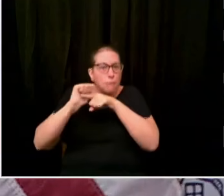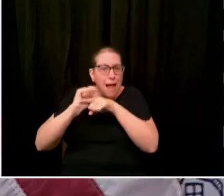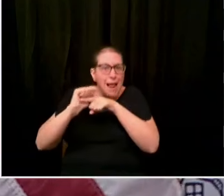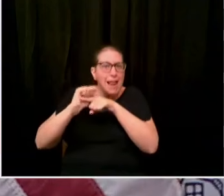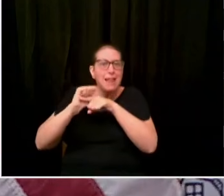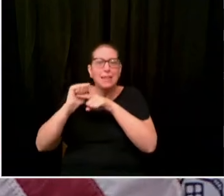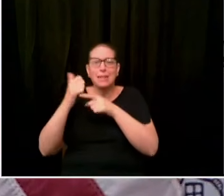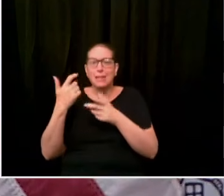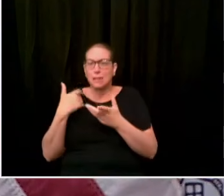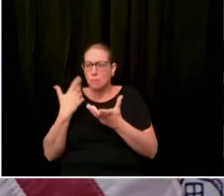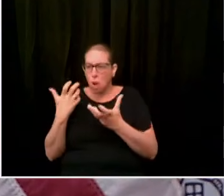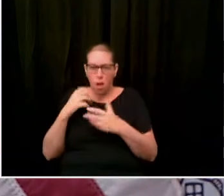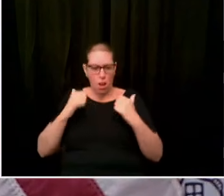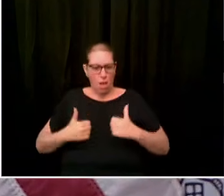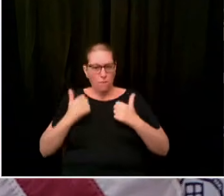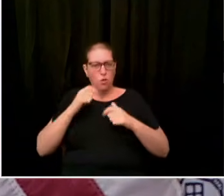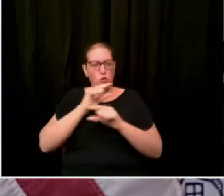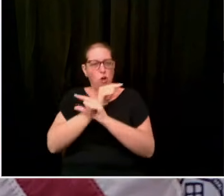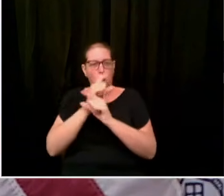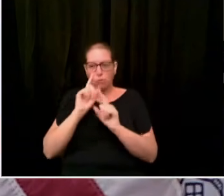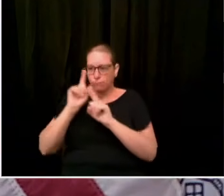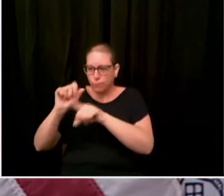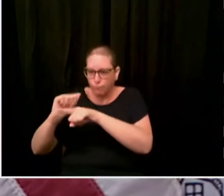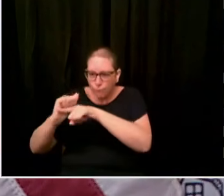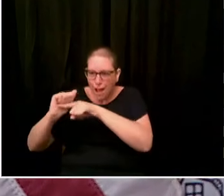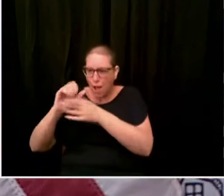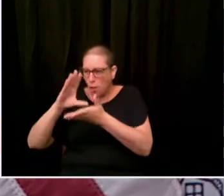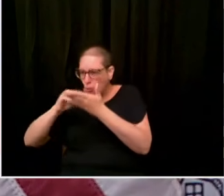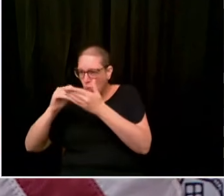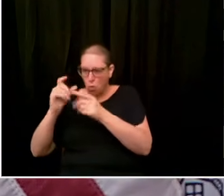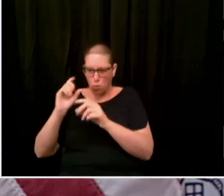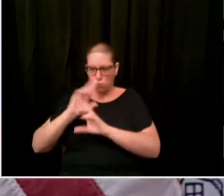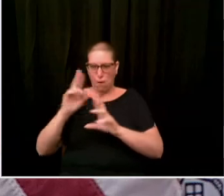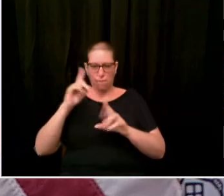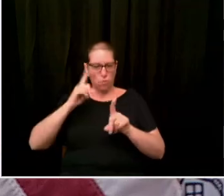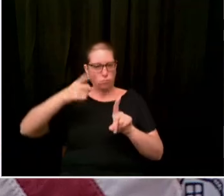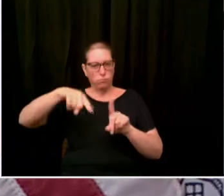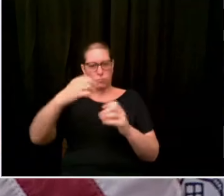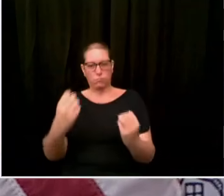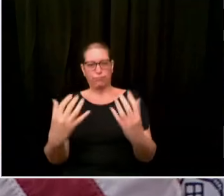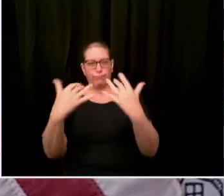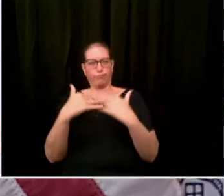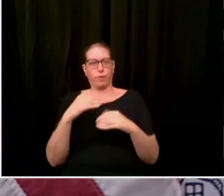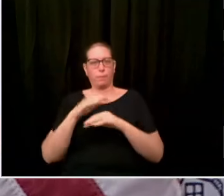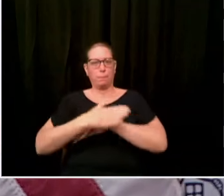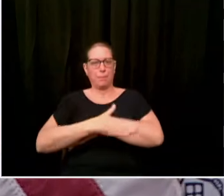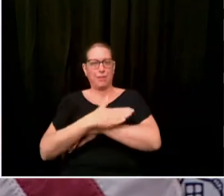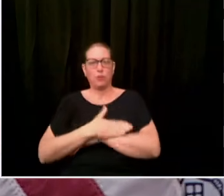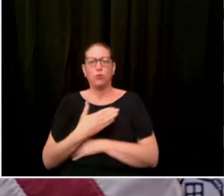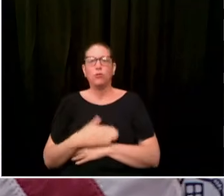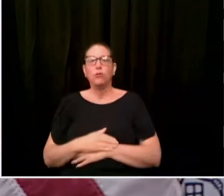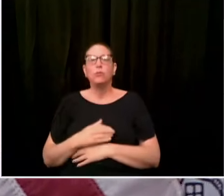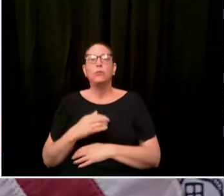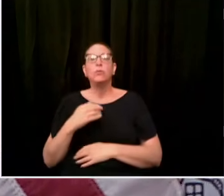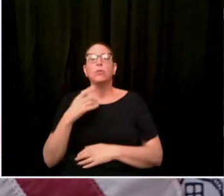I KNOW IT INVOLVES CPR CLASSES AND SWIMMING IN THE VARIOUS LIFEGUARD POOLS. YOU'VE MENTIONED